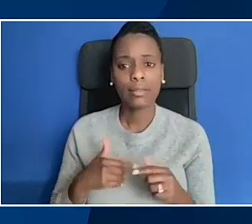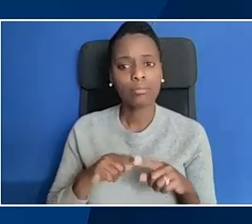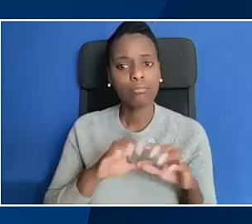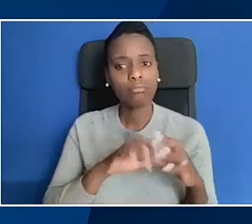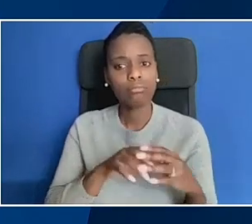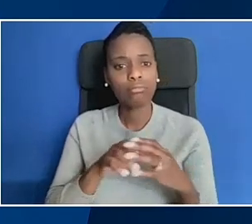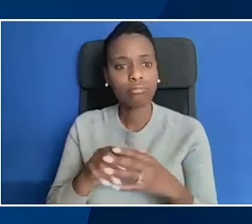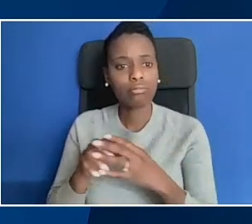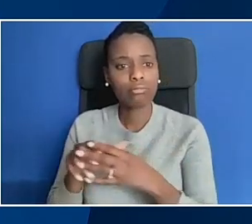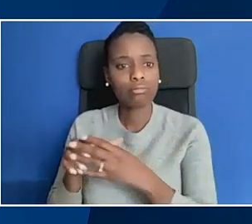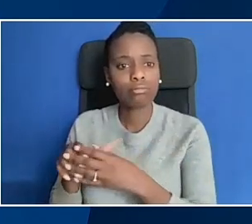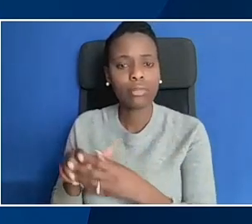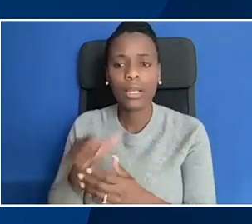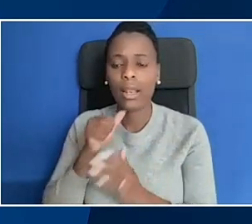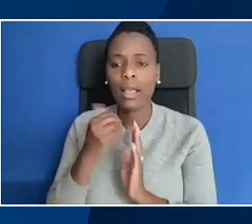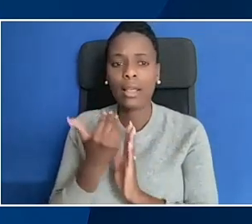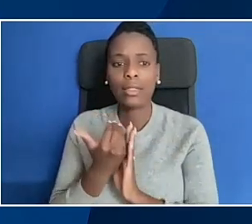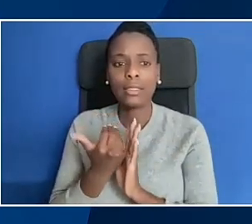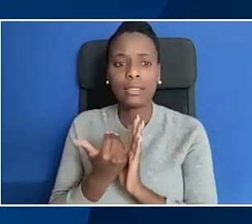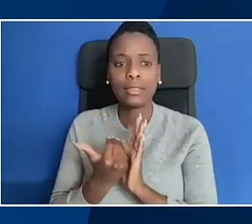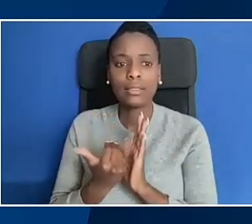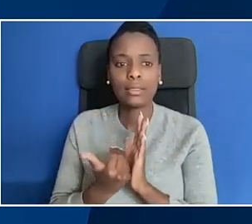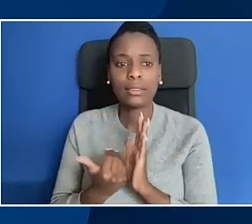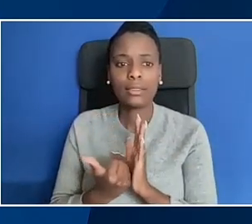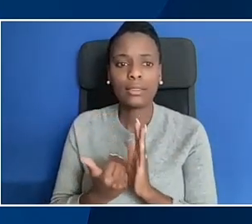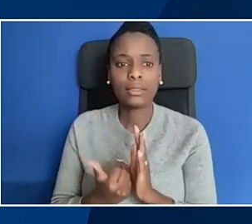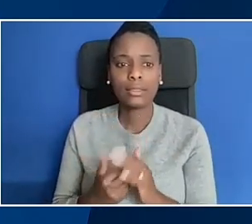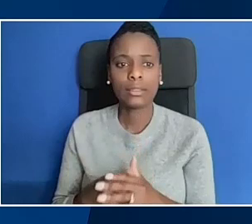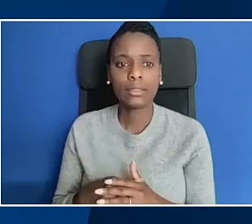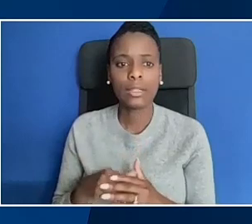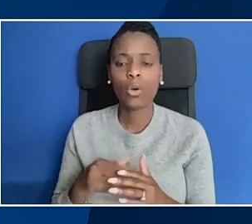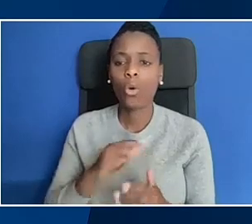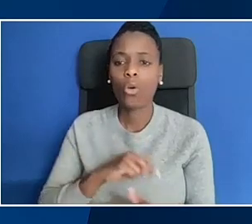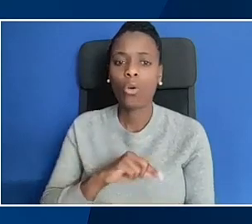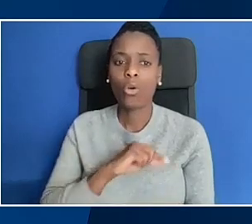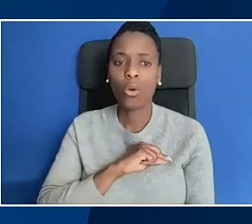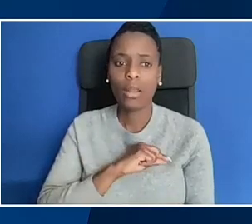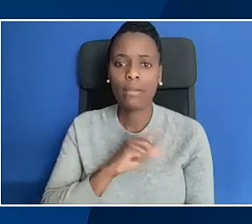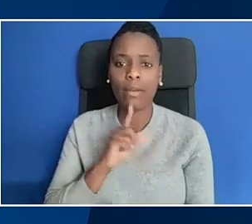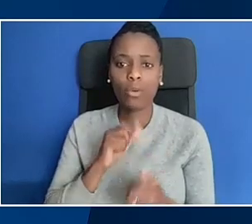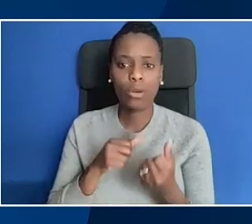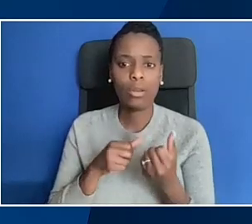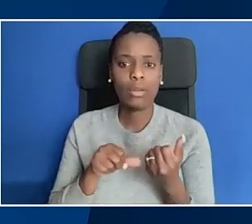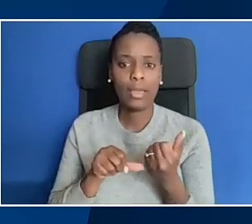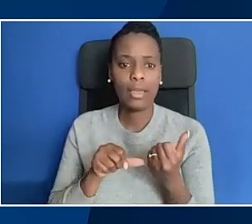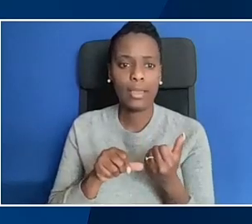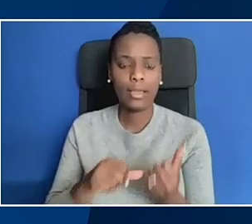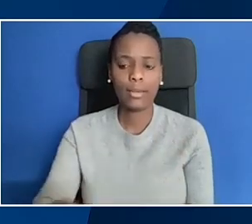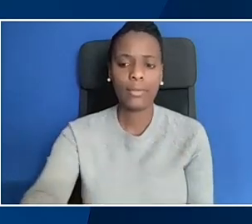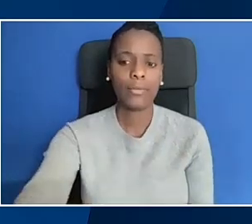that are not listed in the parole regs as qualified aliens. So, you know- so it could